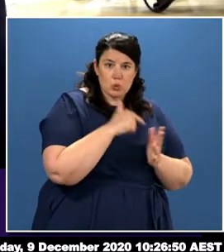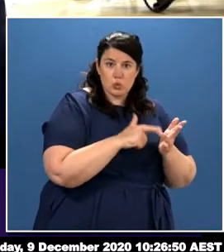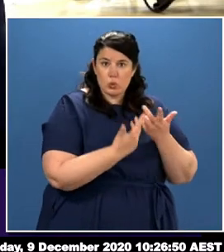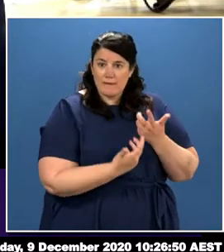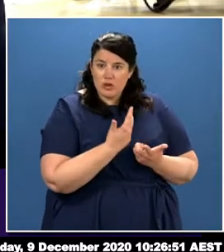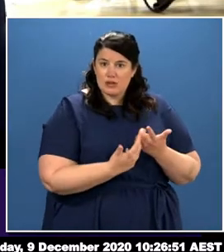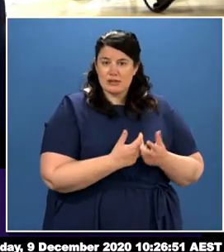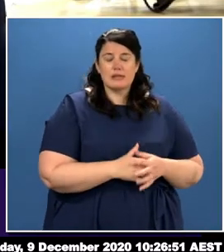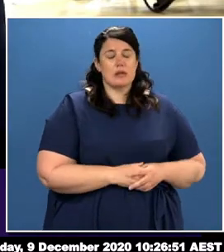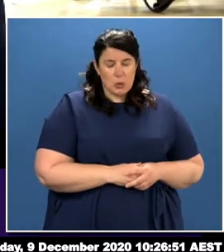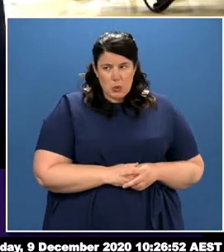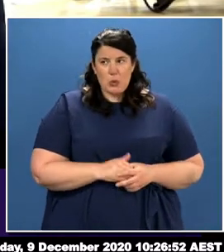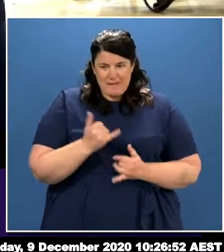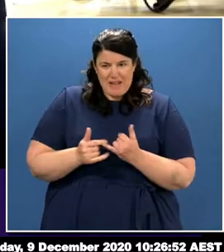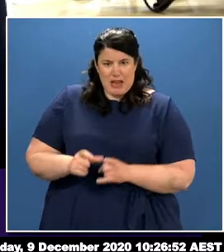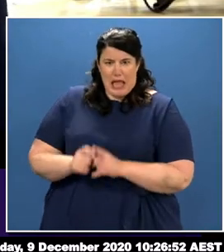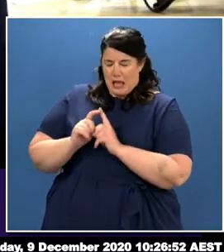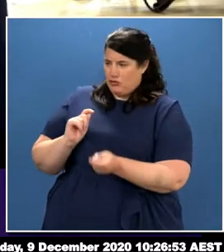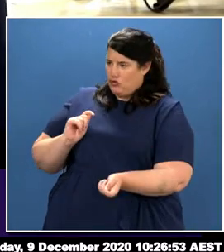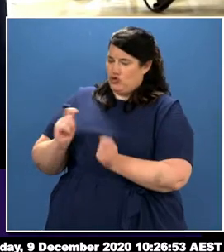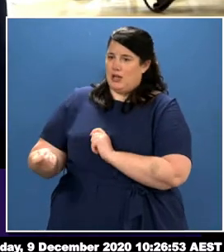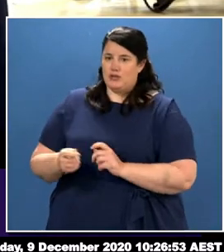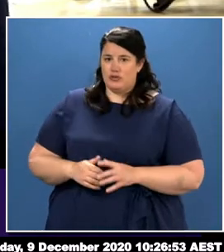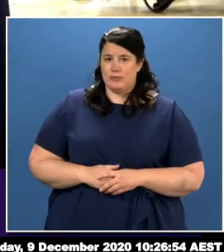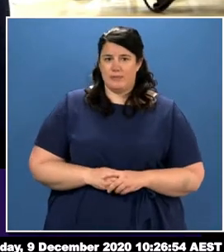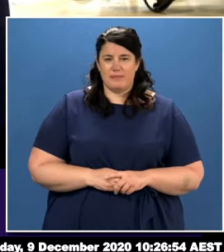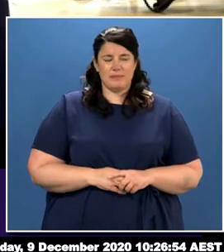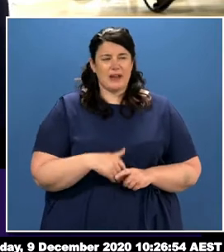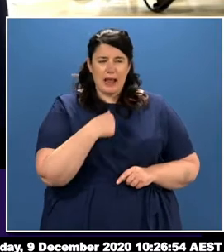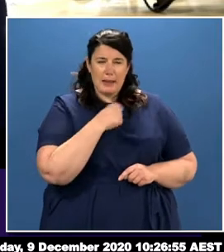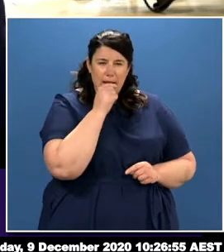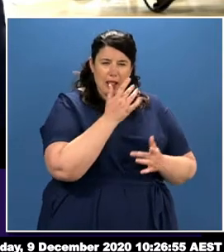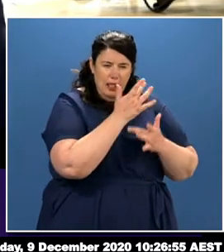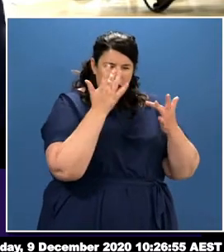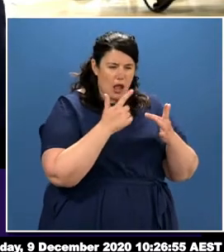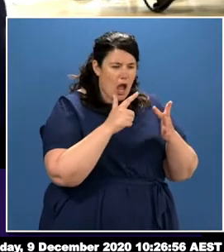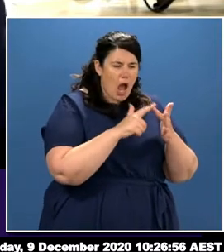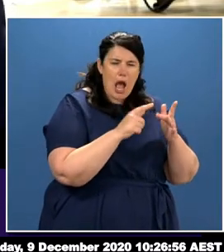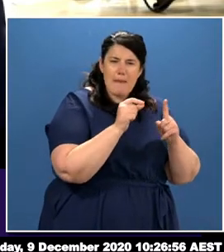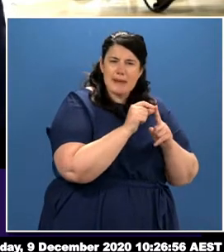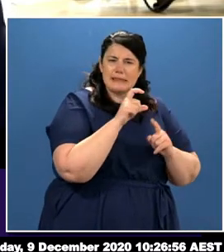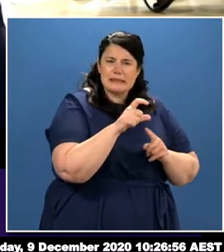Yes, it was very intimidating. You have to excuse my naivety; you said IPC on meetings. What was that?